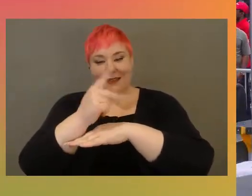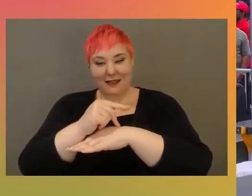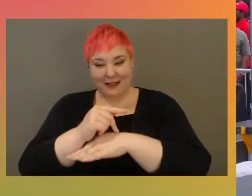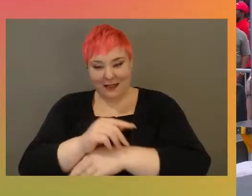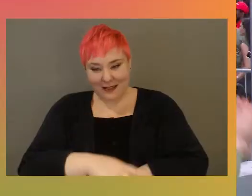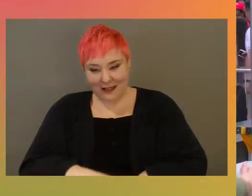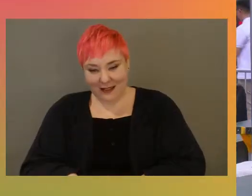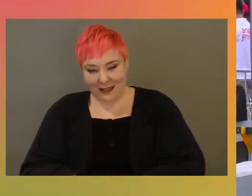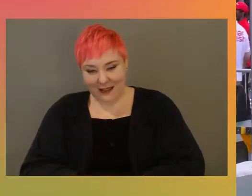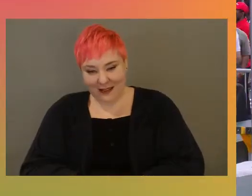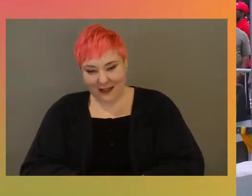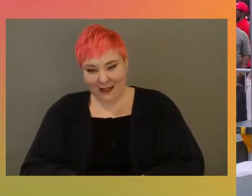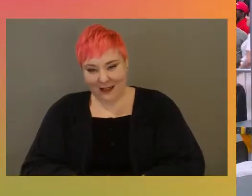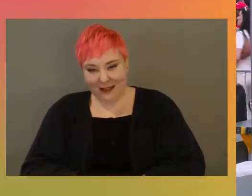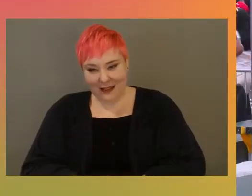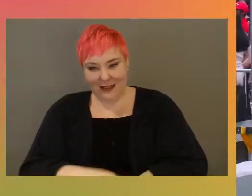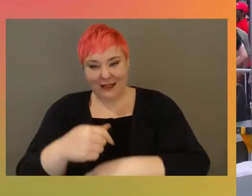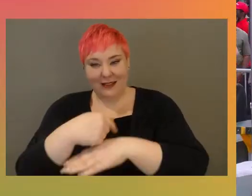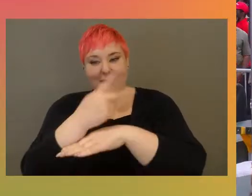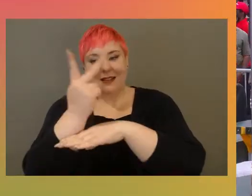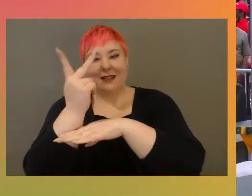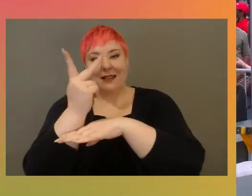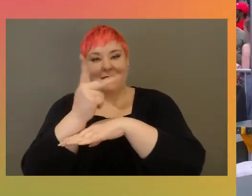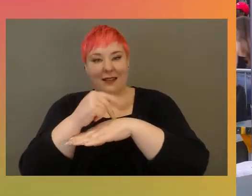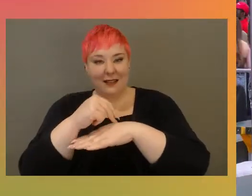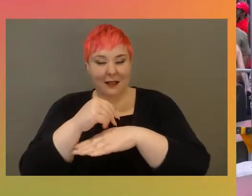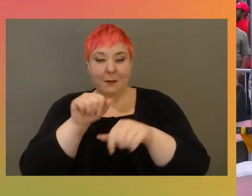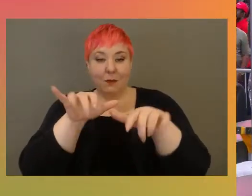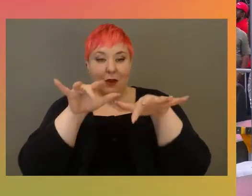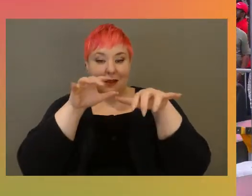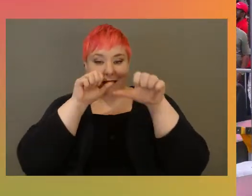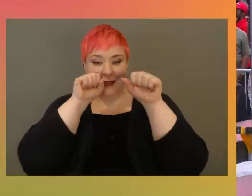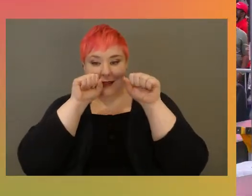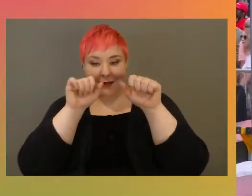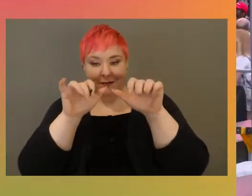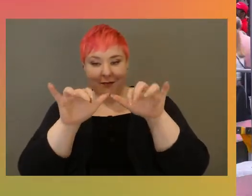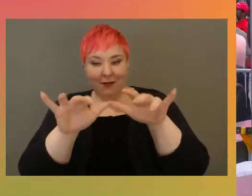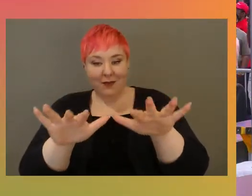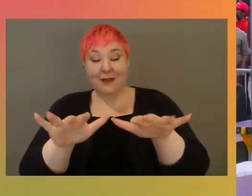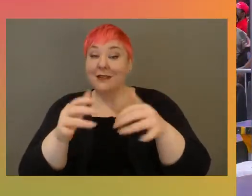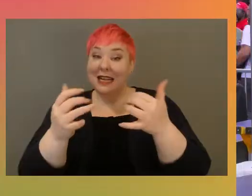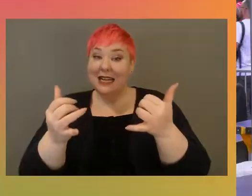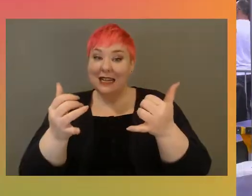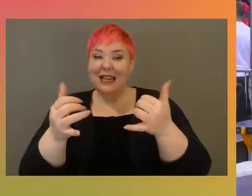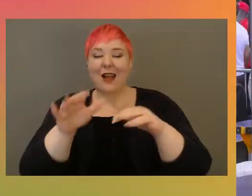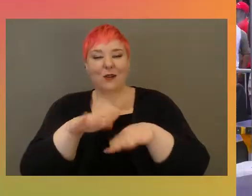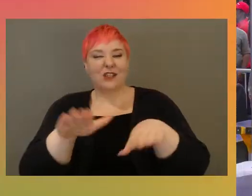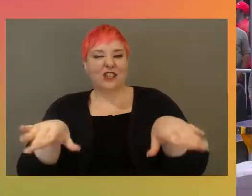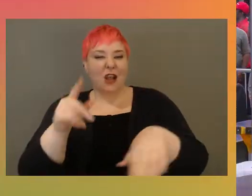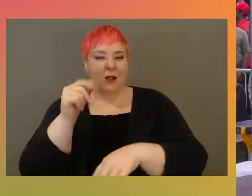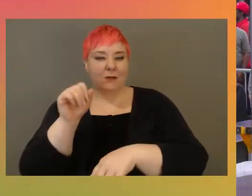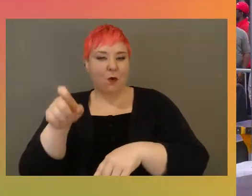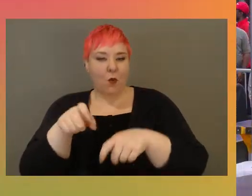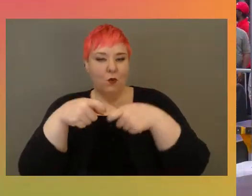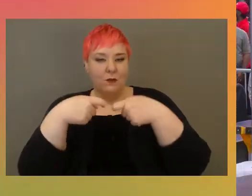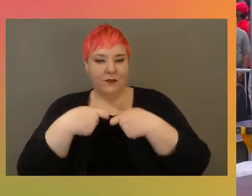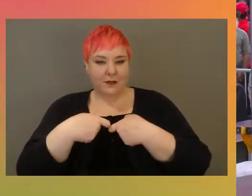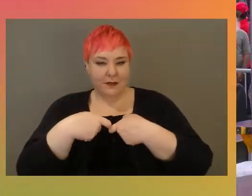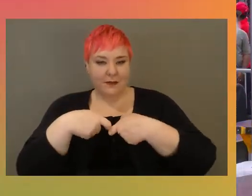AND TAPS. GOOD. BREATHING IN.